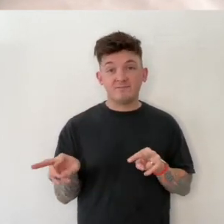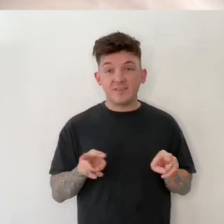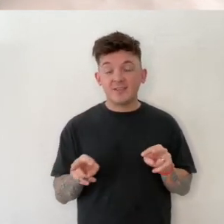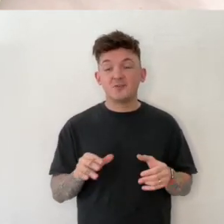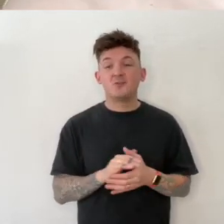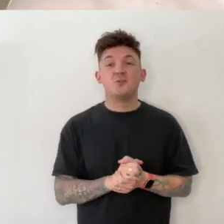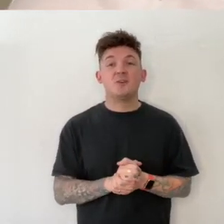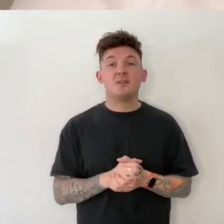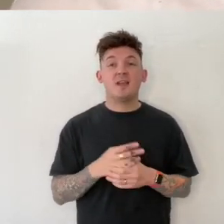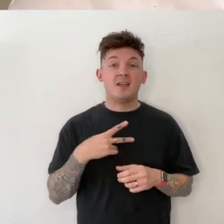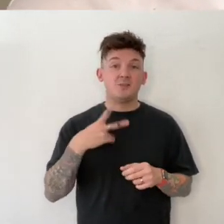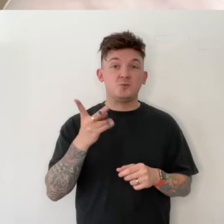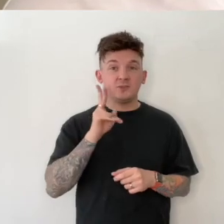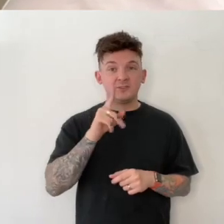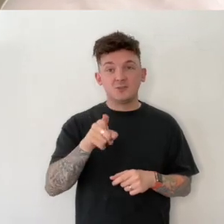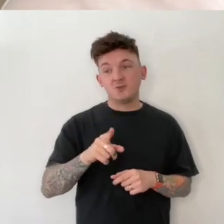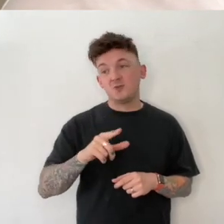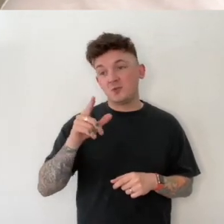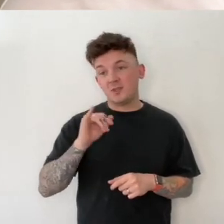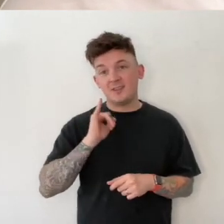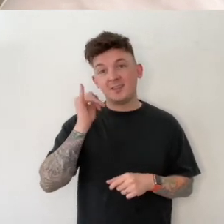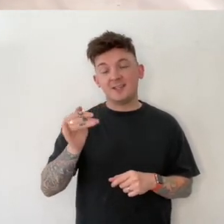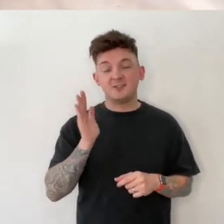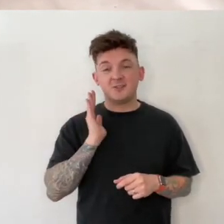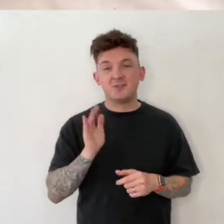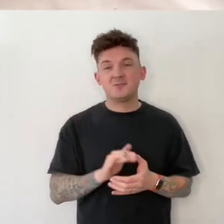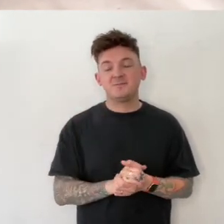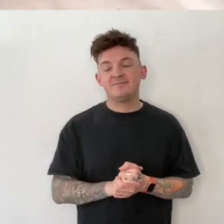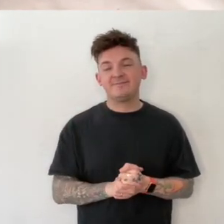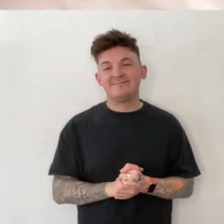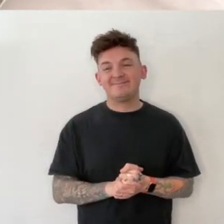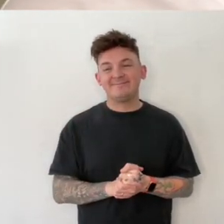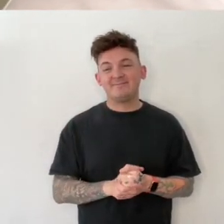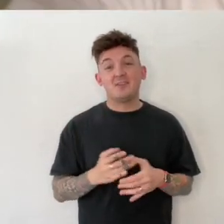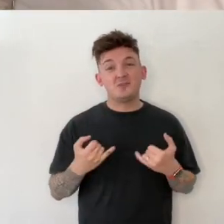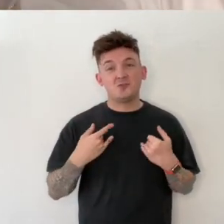can't wait to see you all again next week and enjoy the rest of the day, bye!